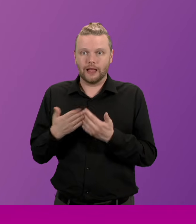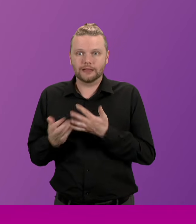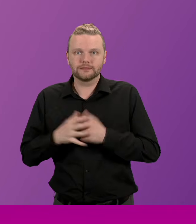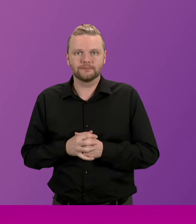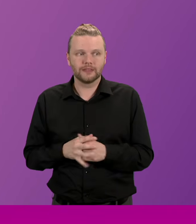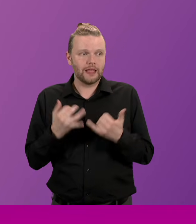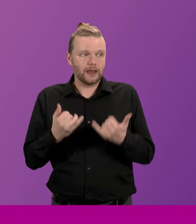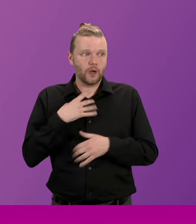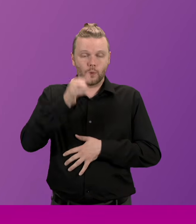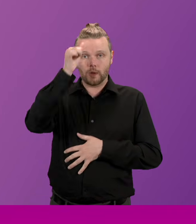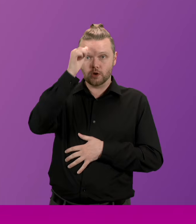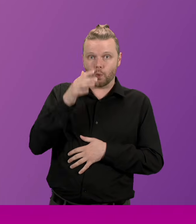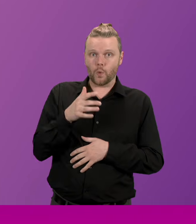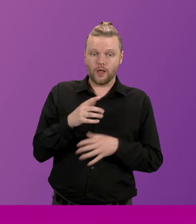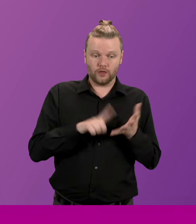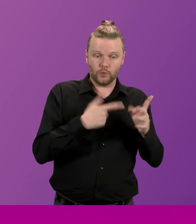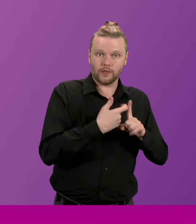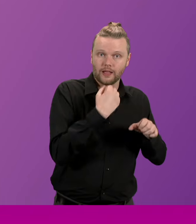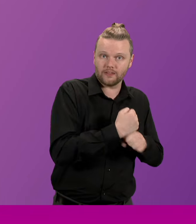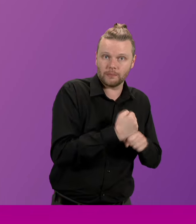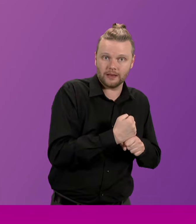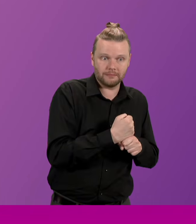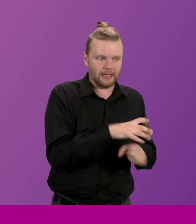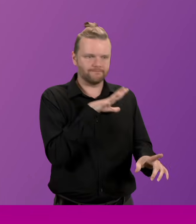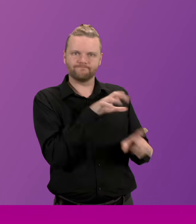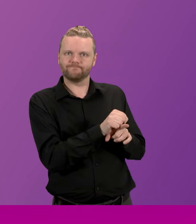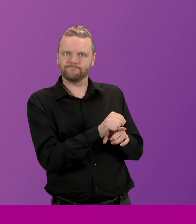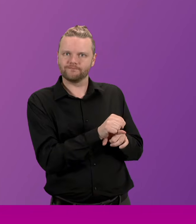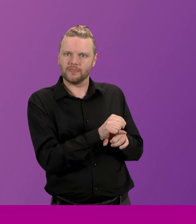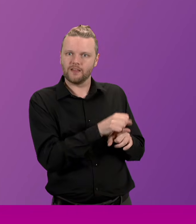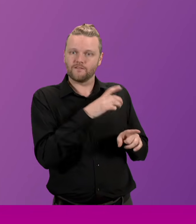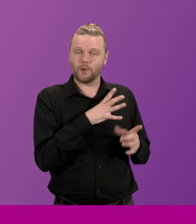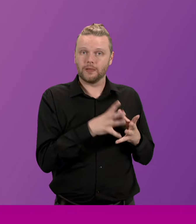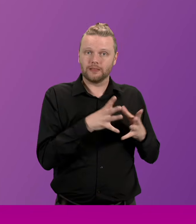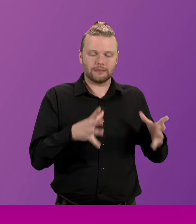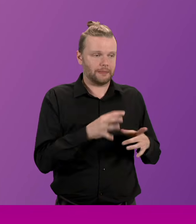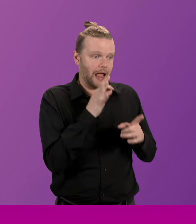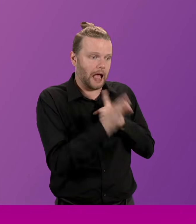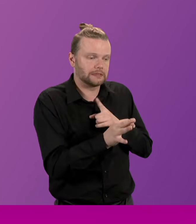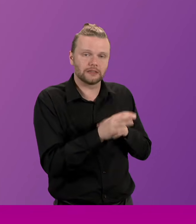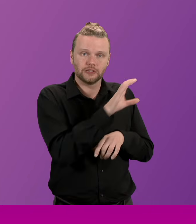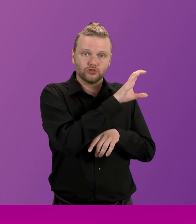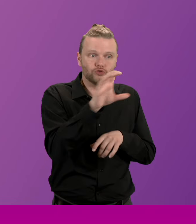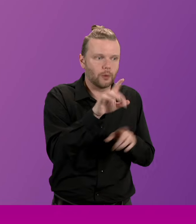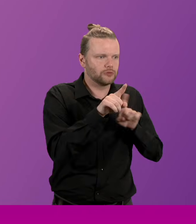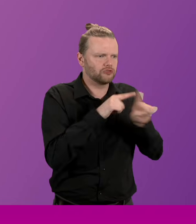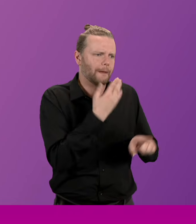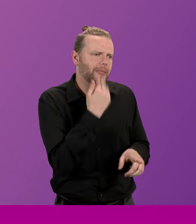We know that the Labour United Kingdom Government has been caught out begging supermarkets to lower prices rather than taking action, as the Scottish